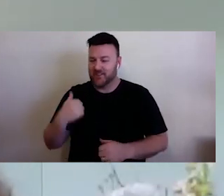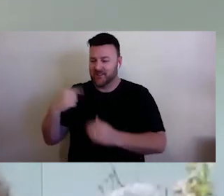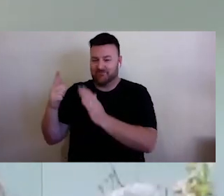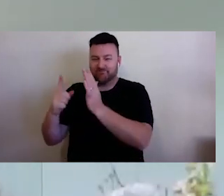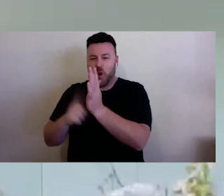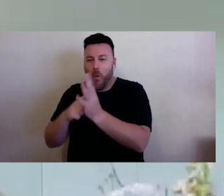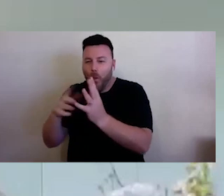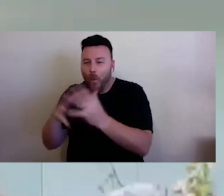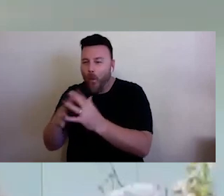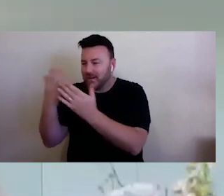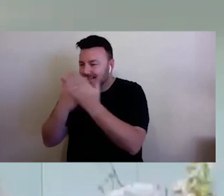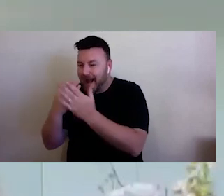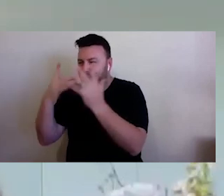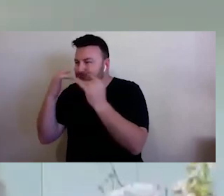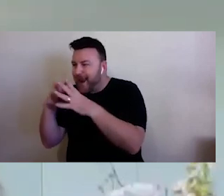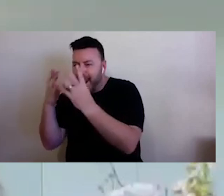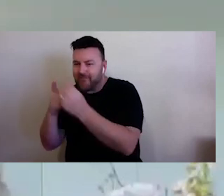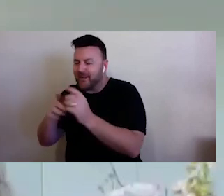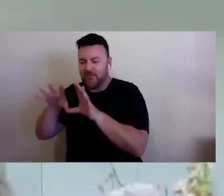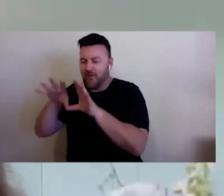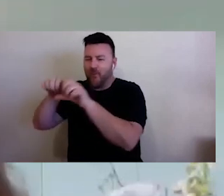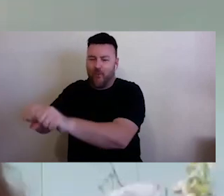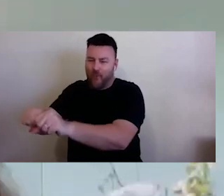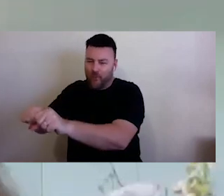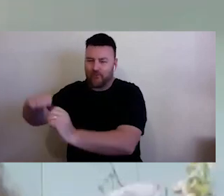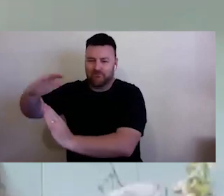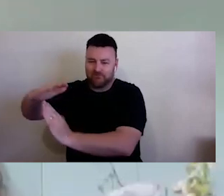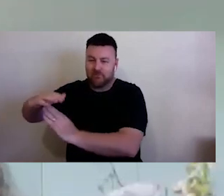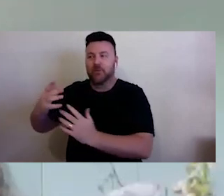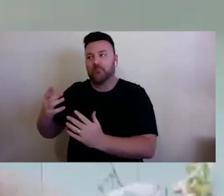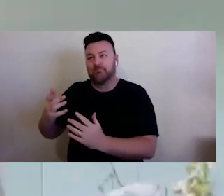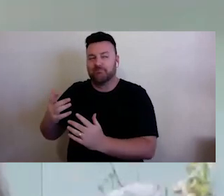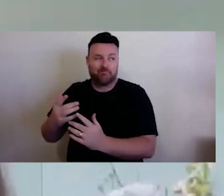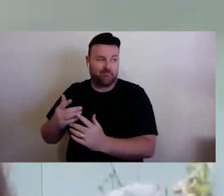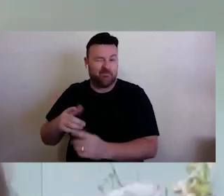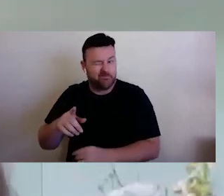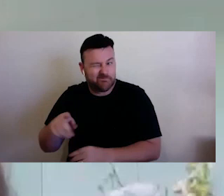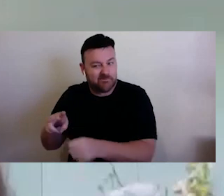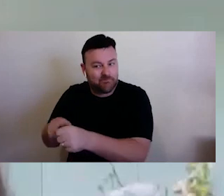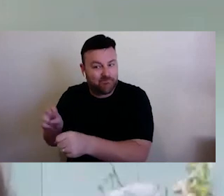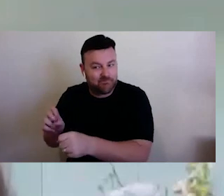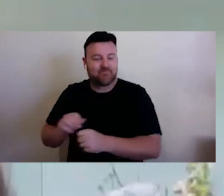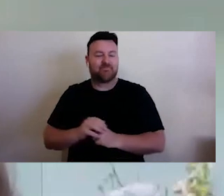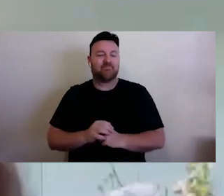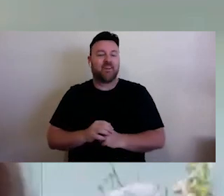the time and it's otherwise known as dropping out, but I actually